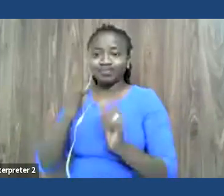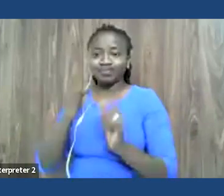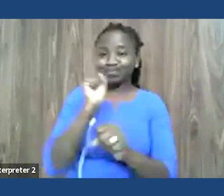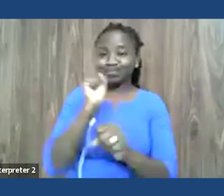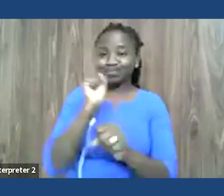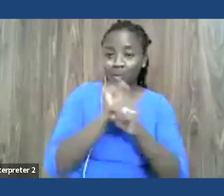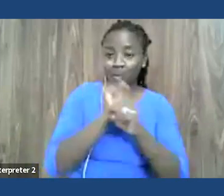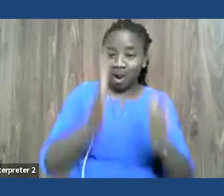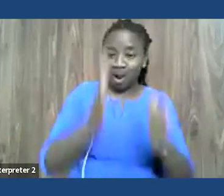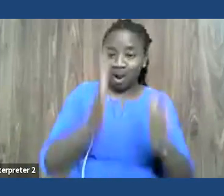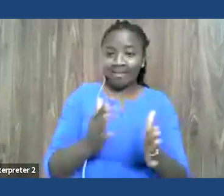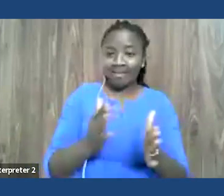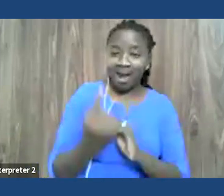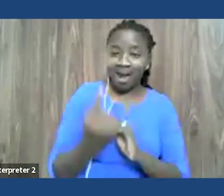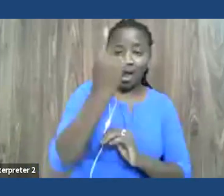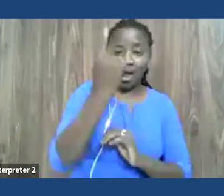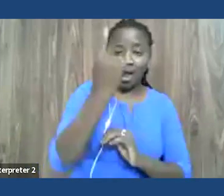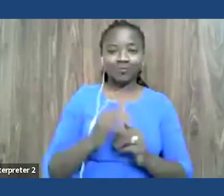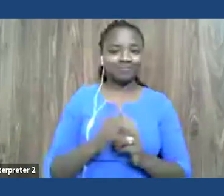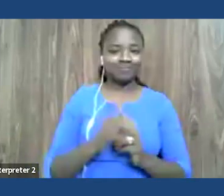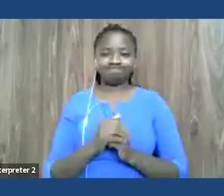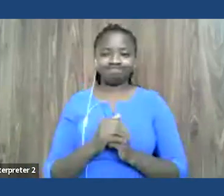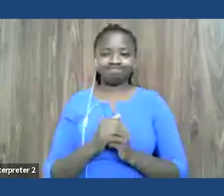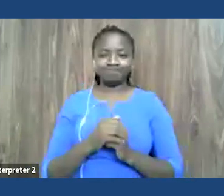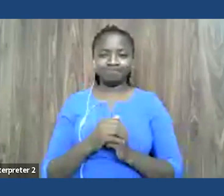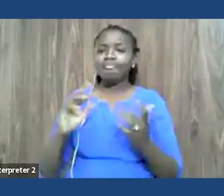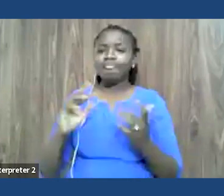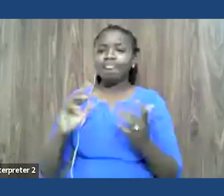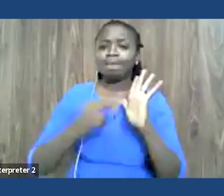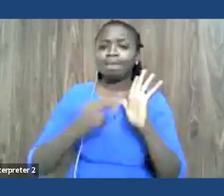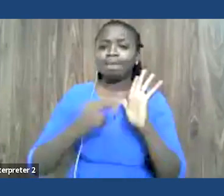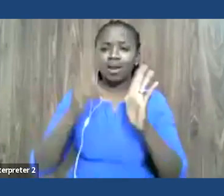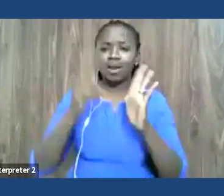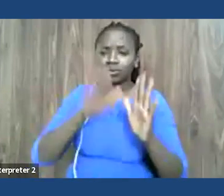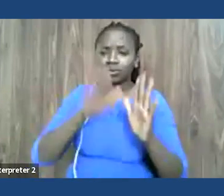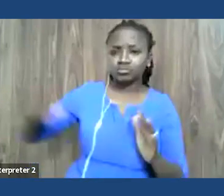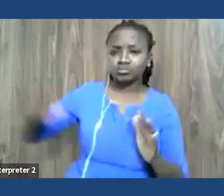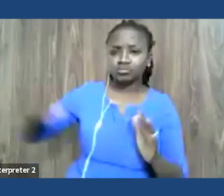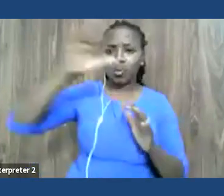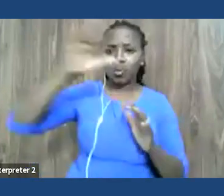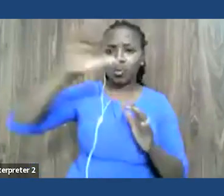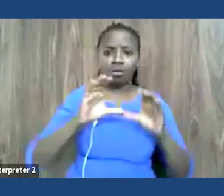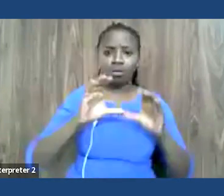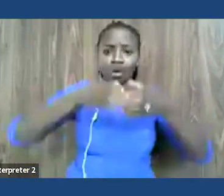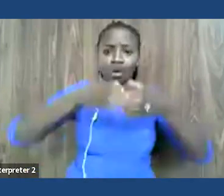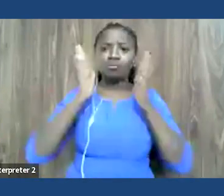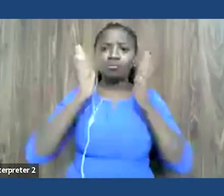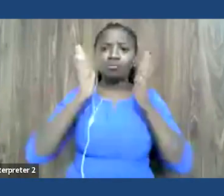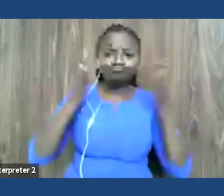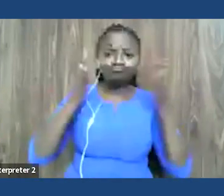In practice this means companies can't necessarily put the rights of older persons ahead of what